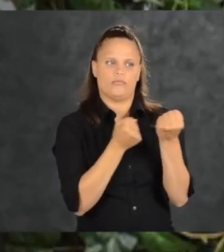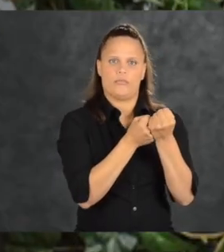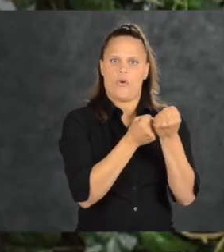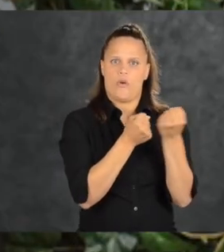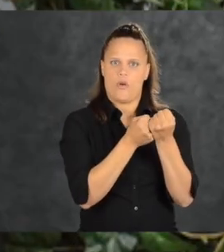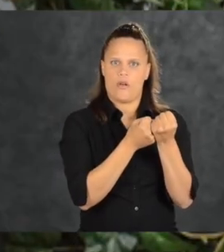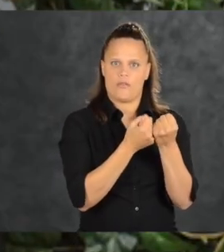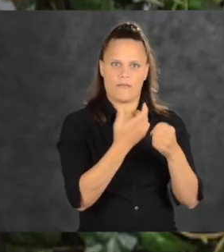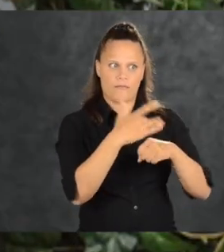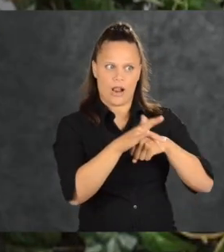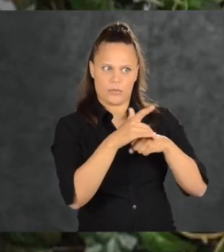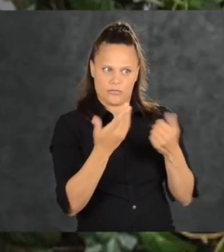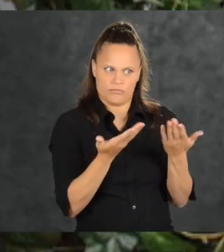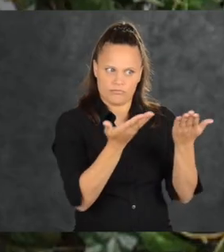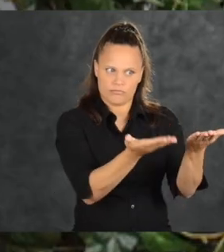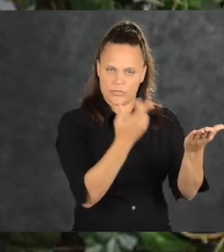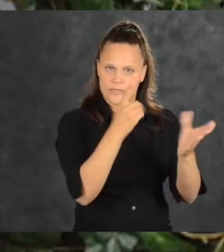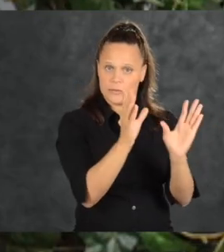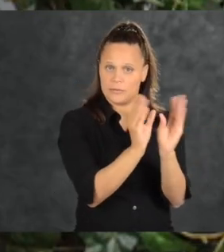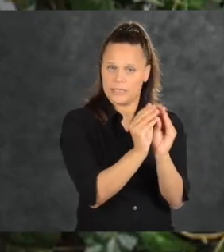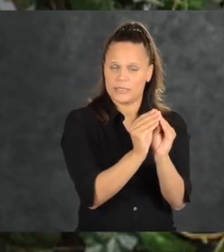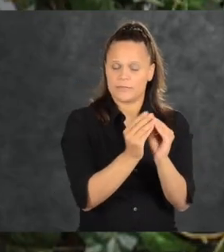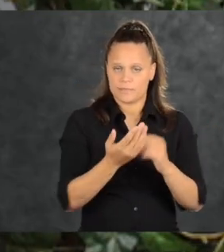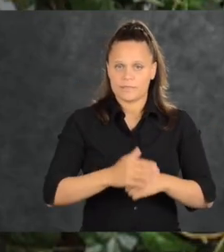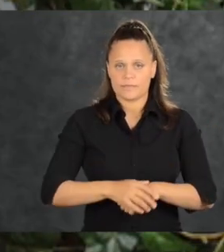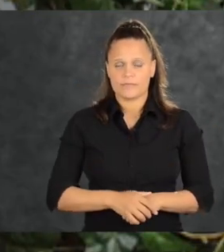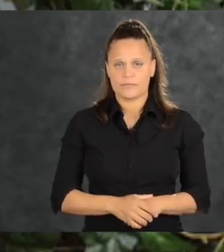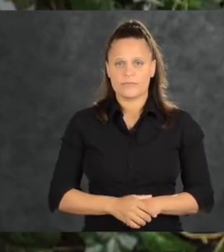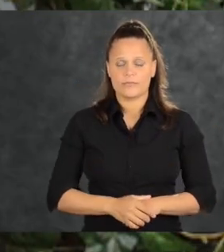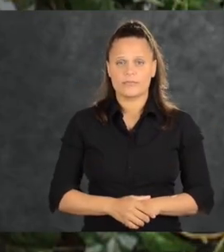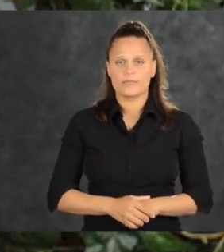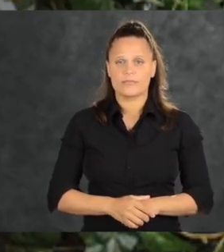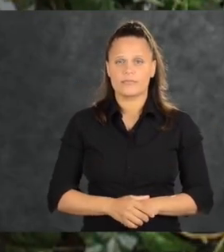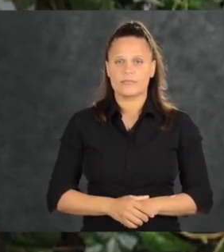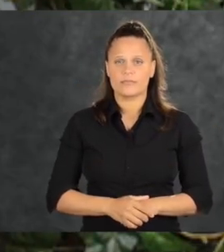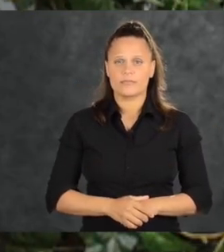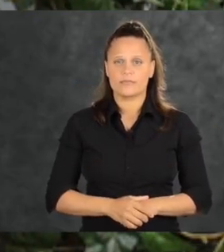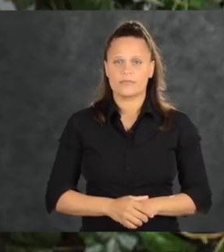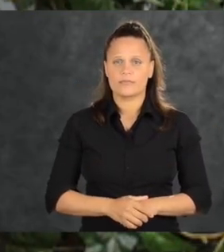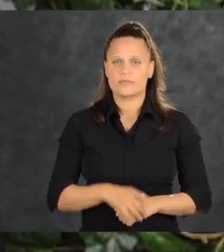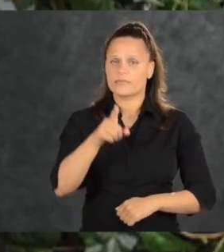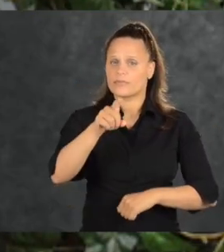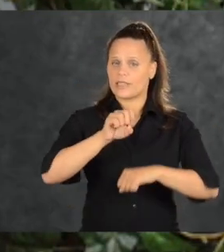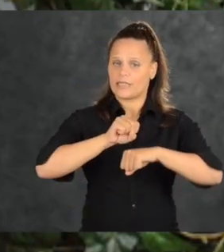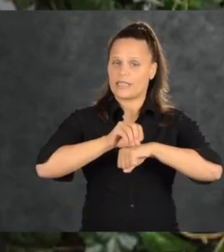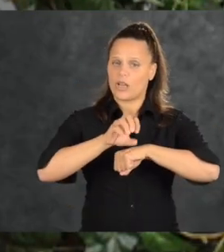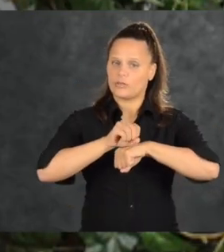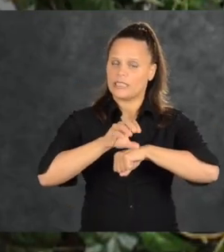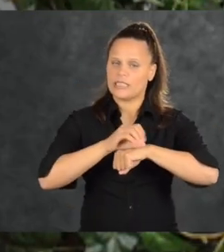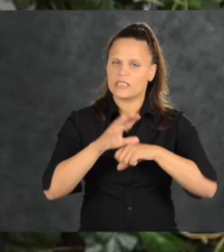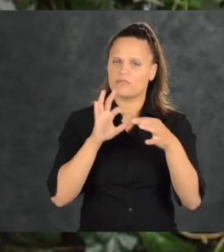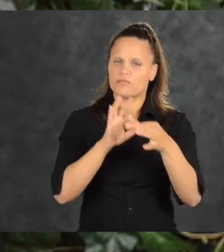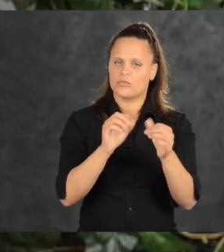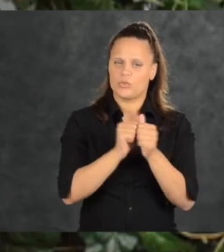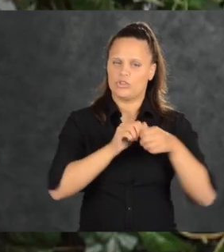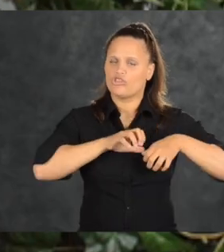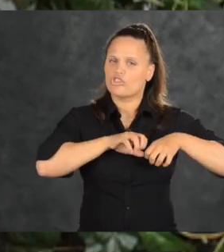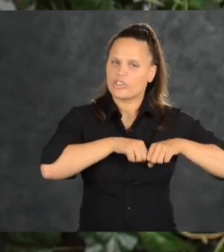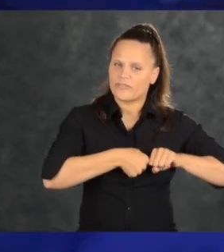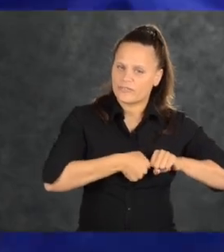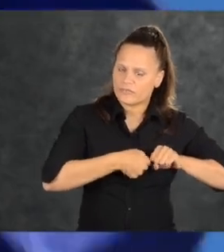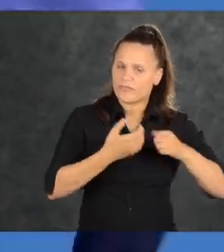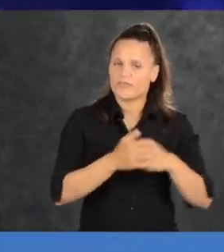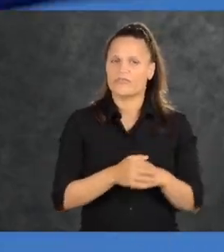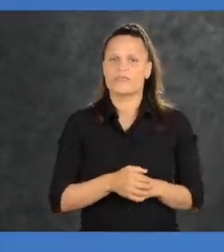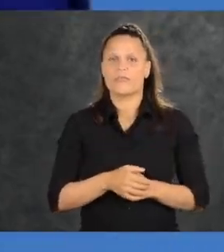them an opportunity to find really capable and enthusiastic employees. The Maine State Government